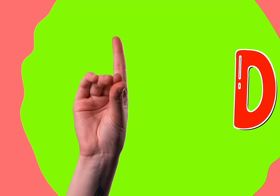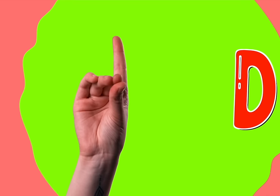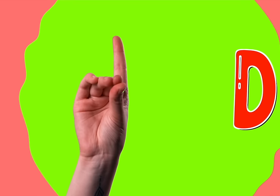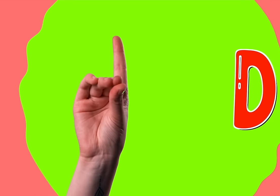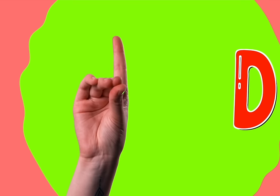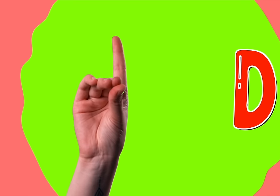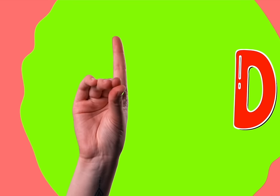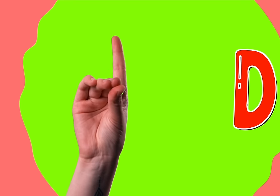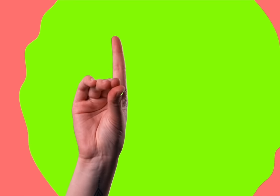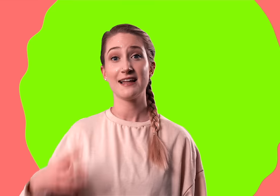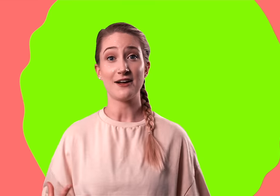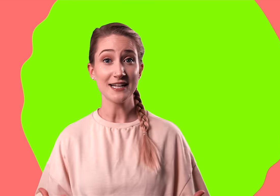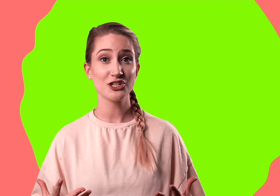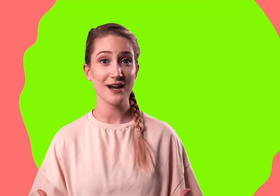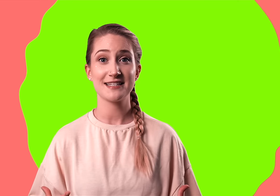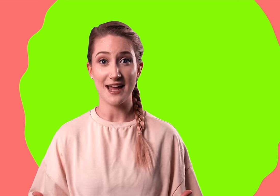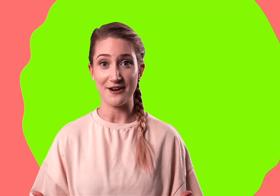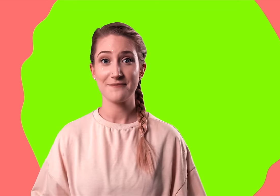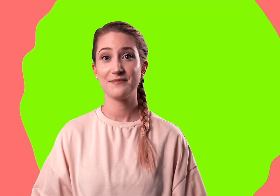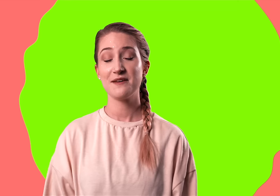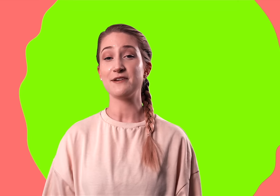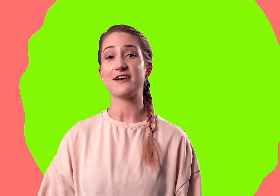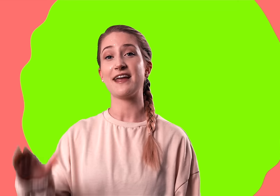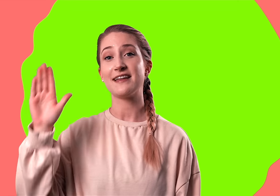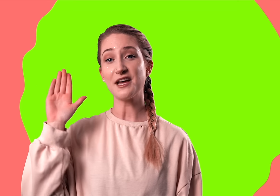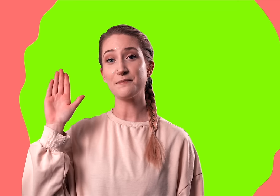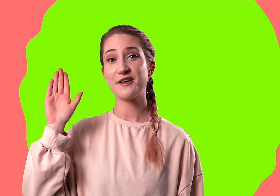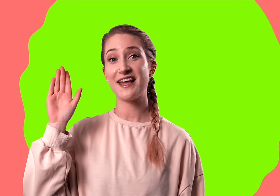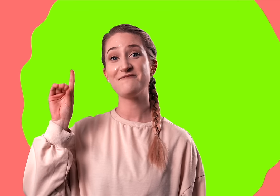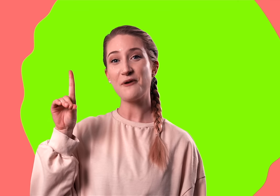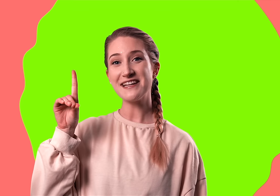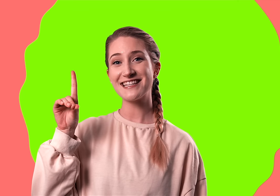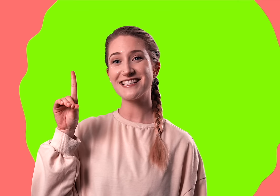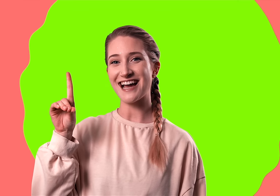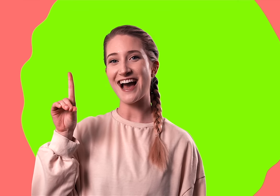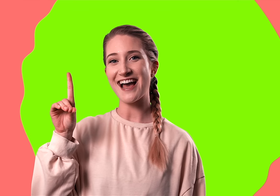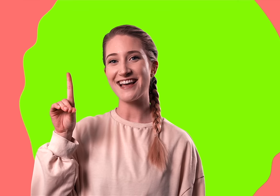D. Now let's try it together. Put your hand up and point to the sky.